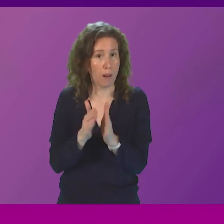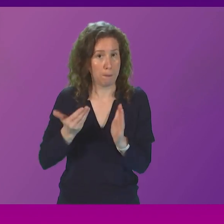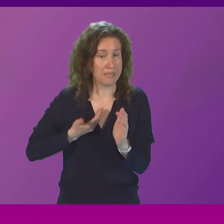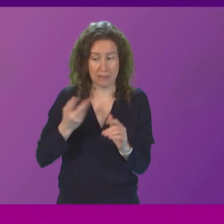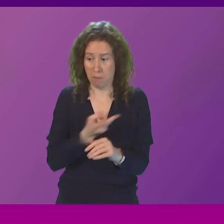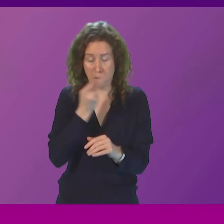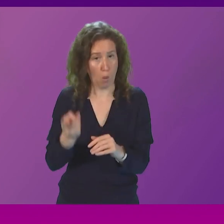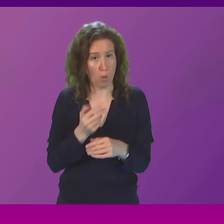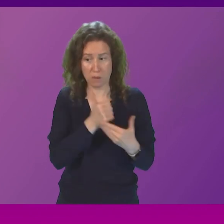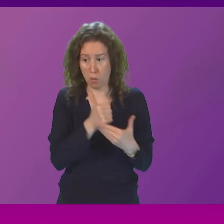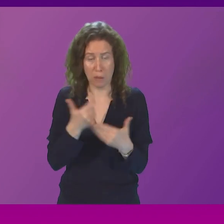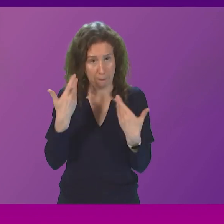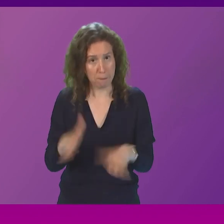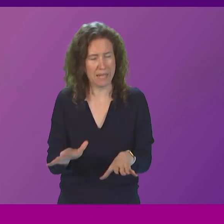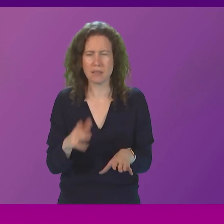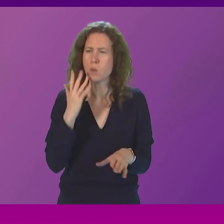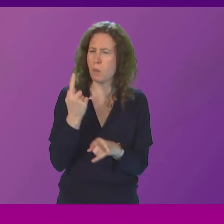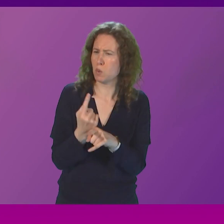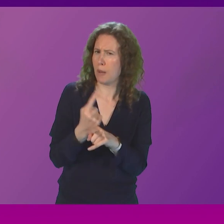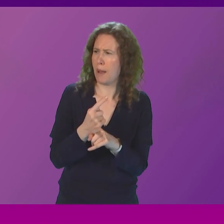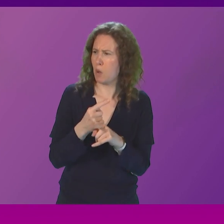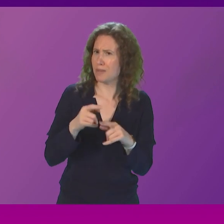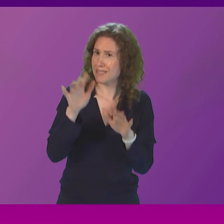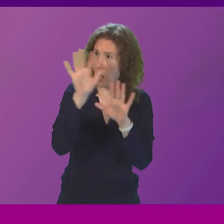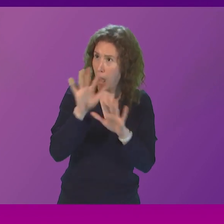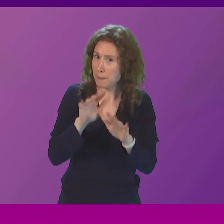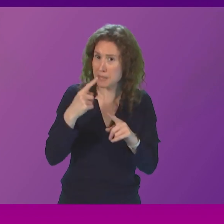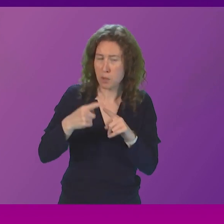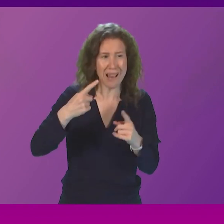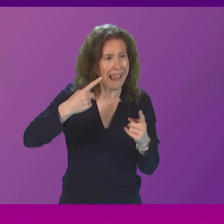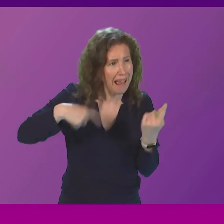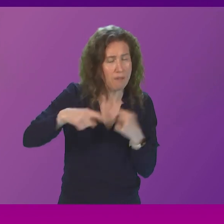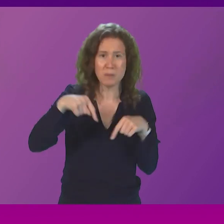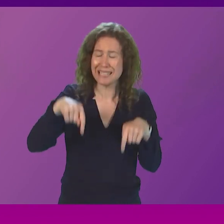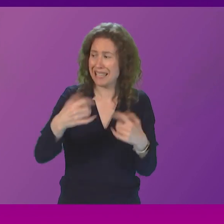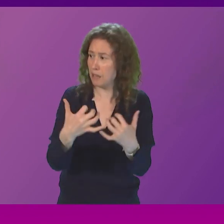When it comes to tackling the climate emergency, which all of us in Parliament claim to have